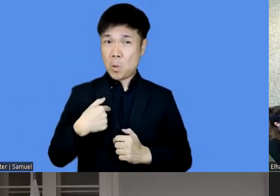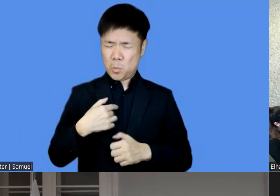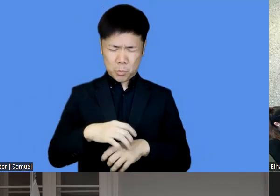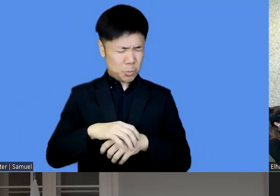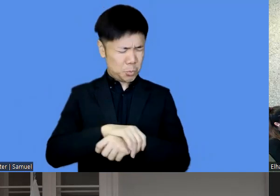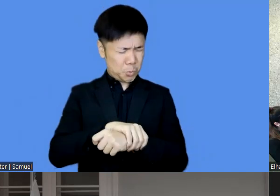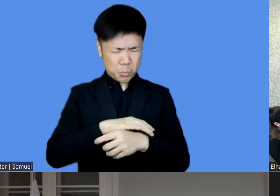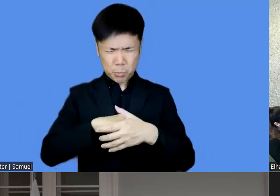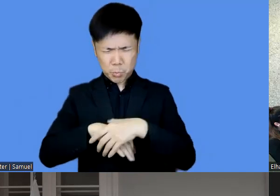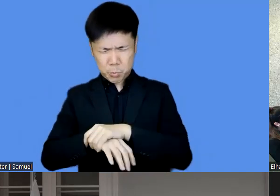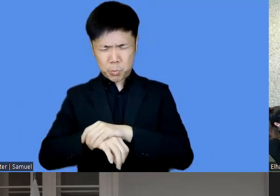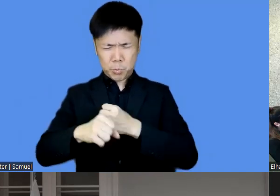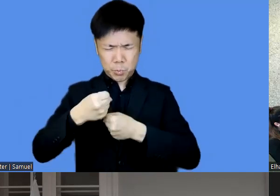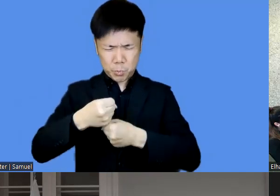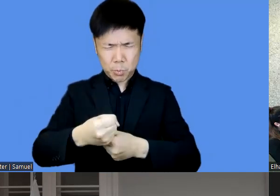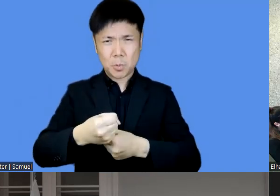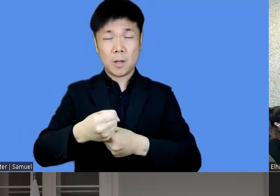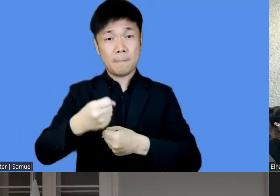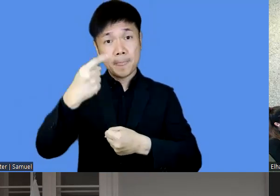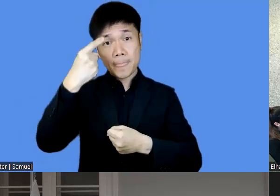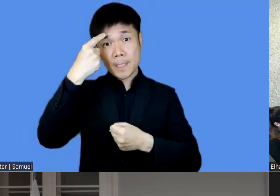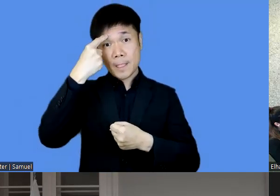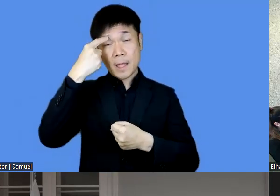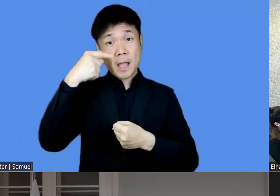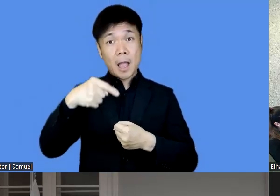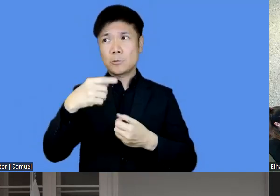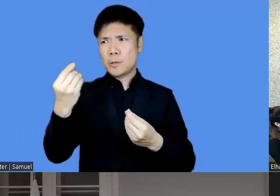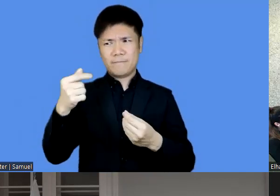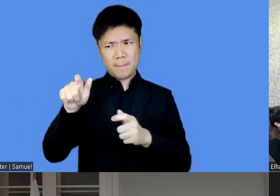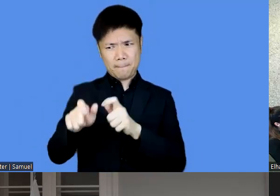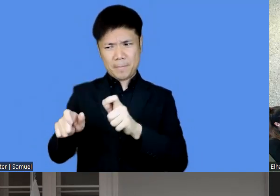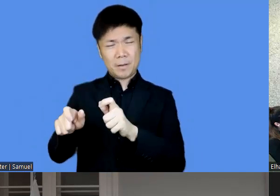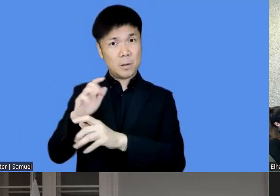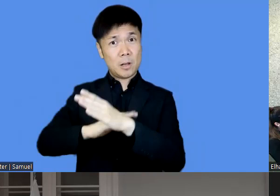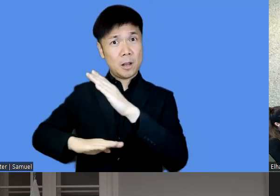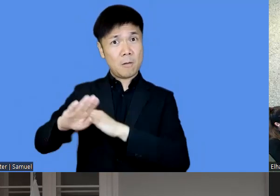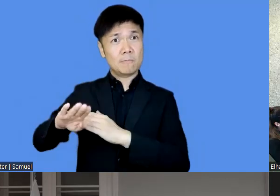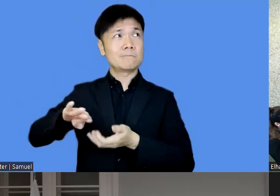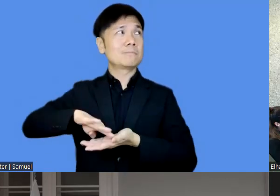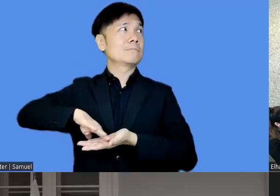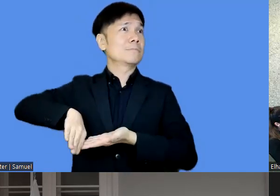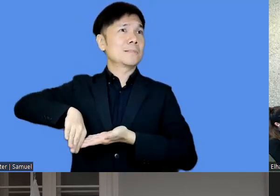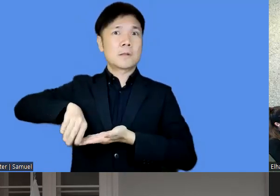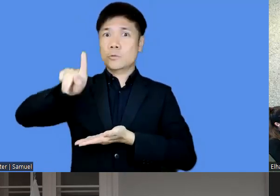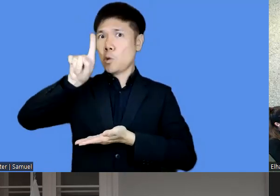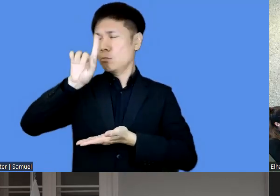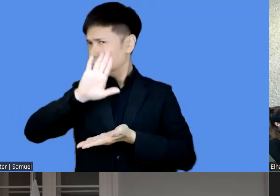this idea of not being invisible, we're trying to put it everywhere, and I think that some